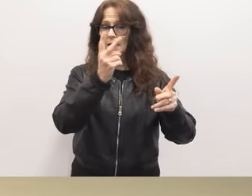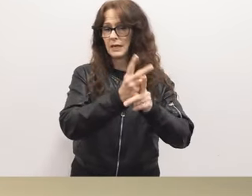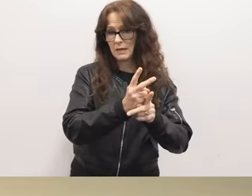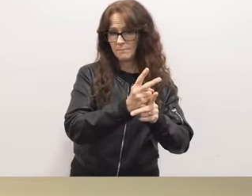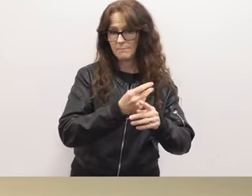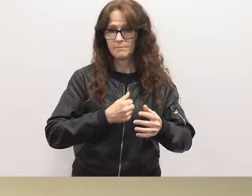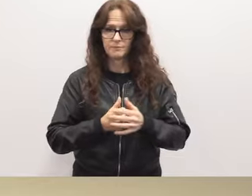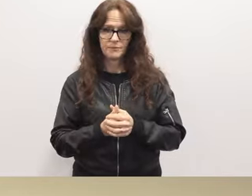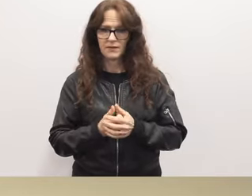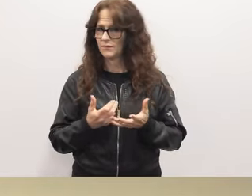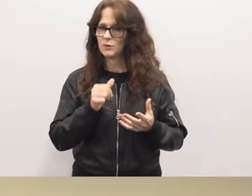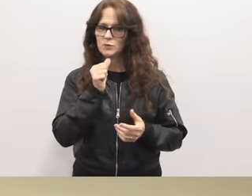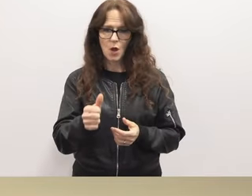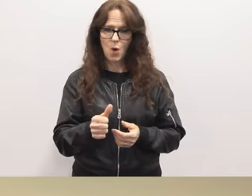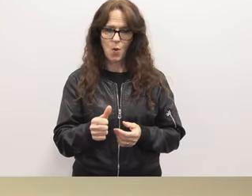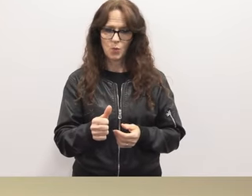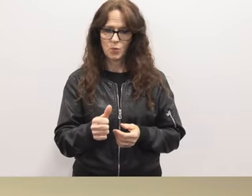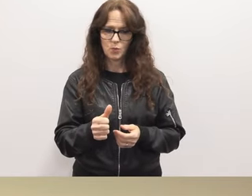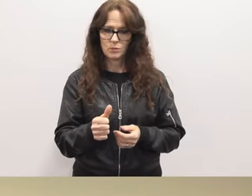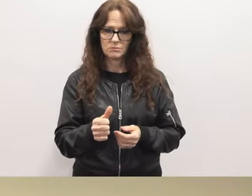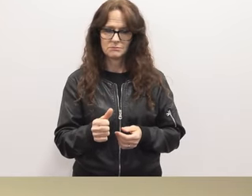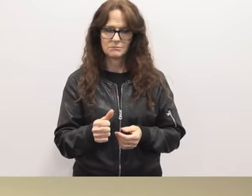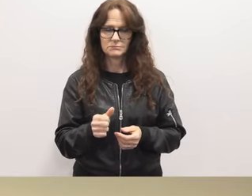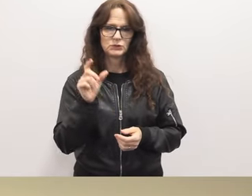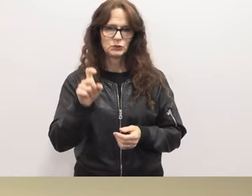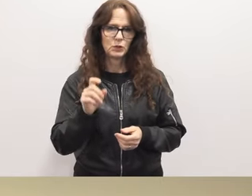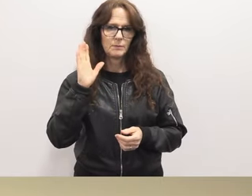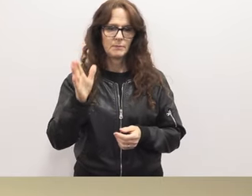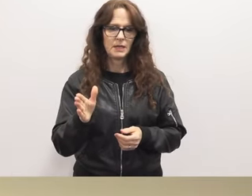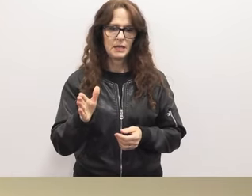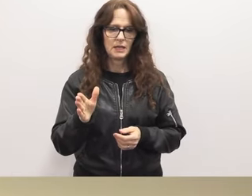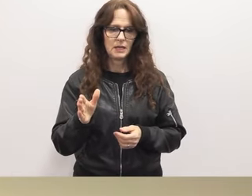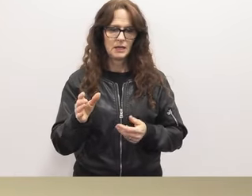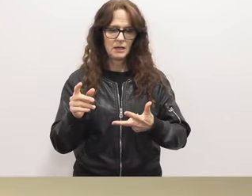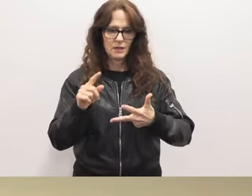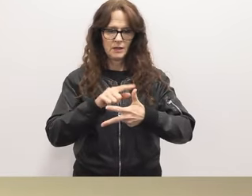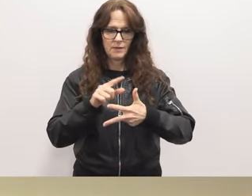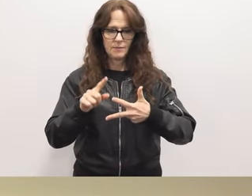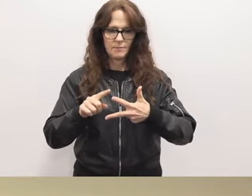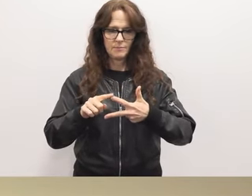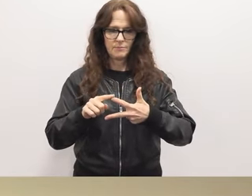If you don't think it should be one of your three, you know, to five goals, then I would say delete it.